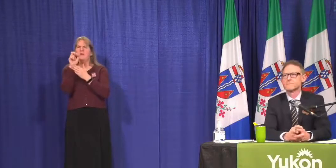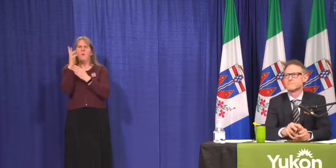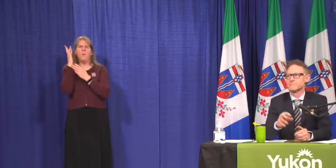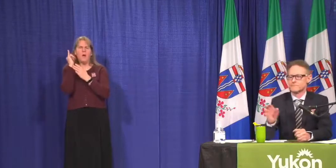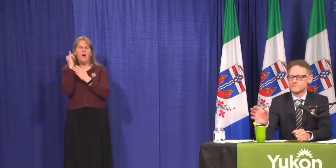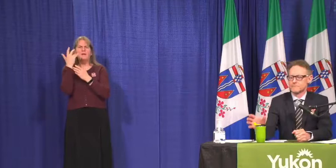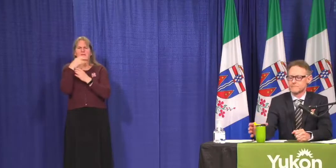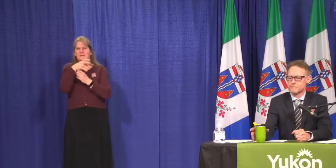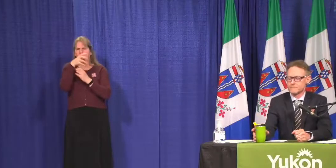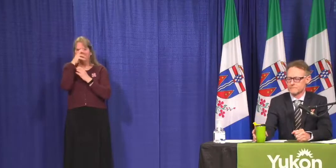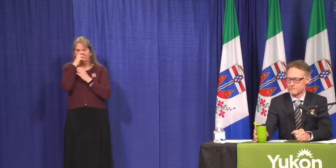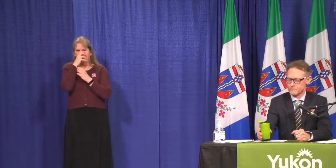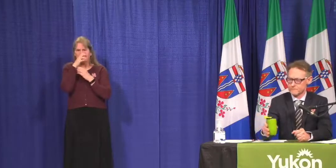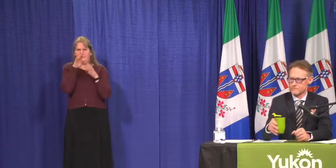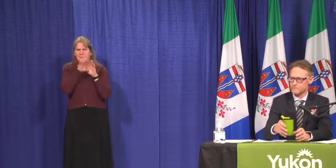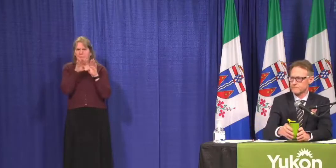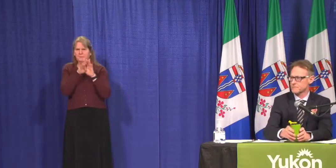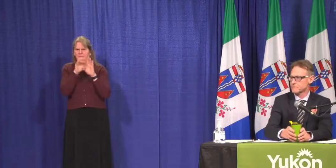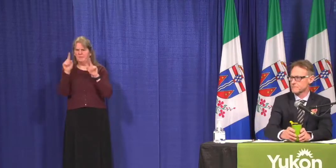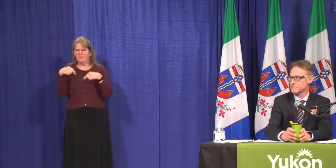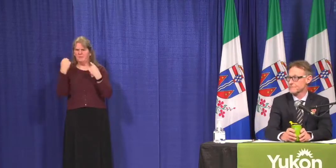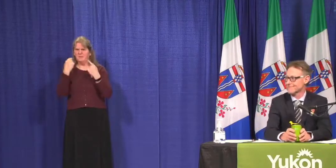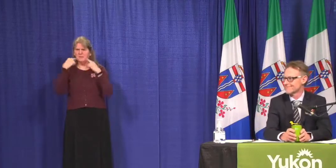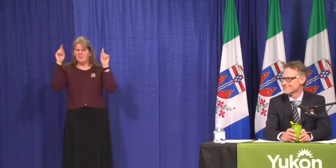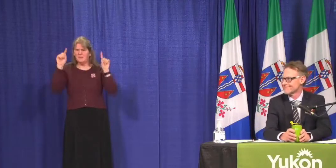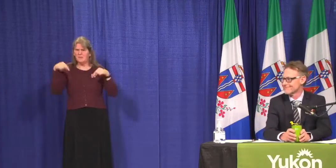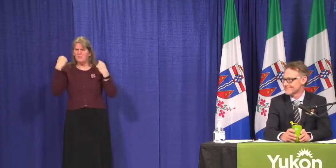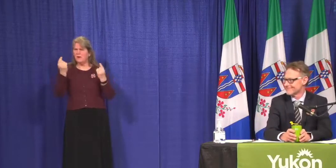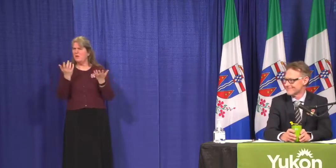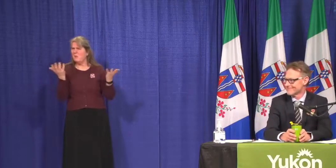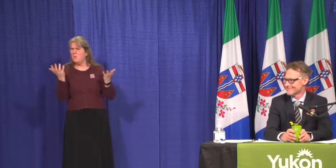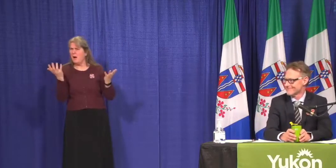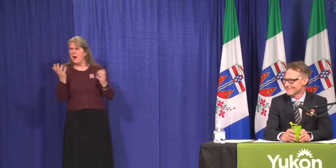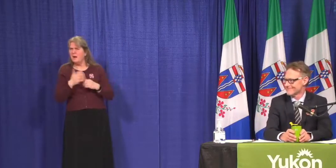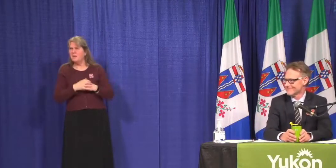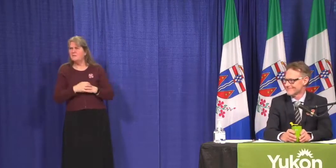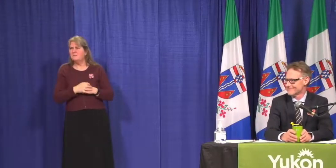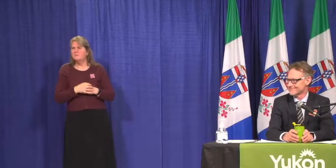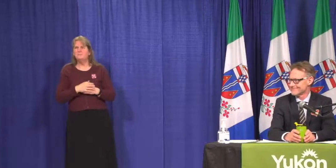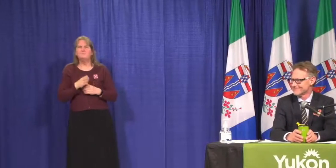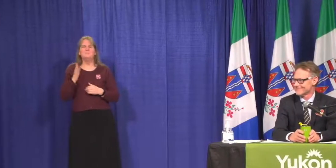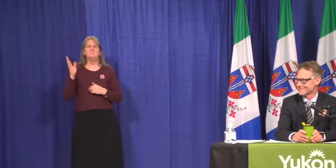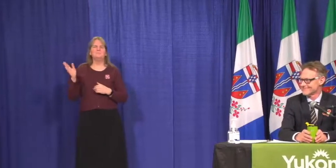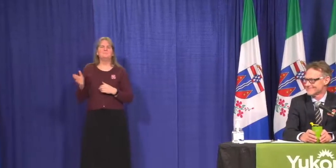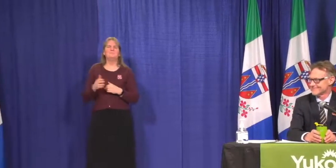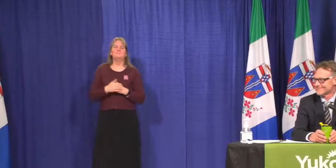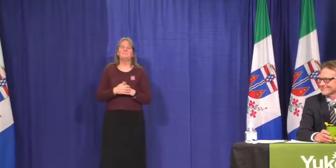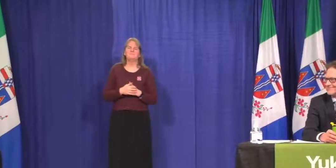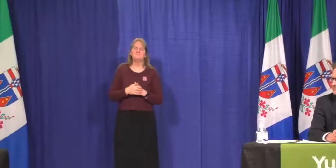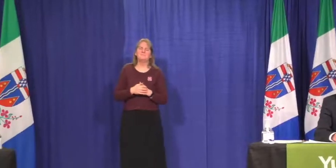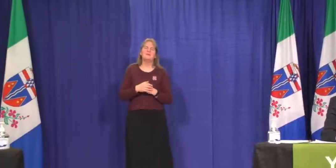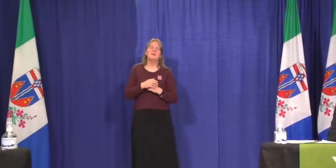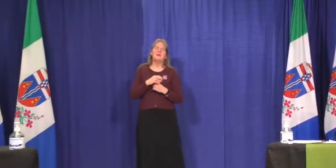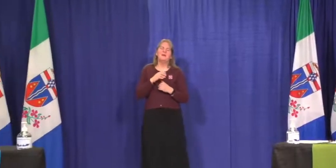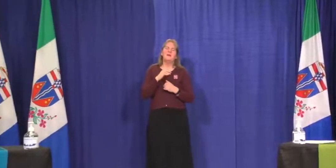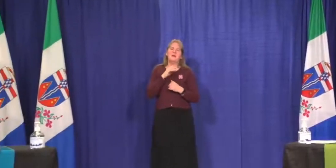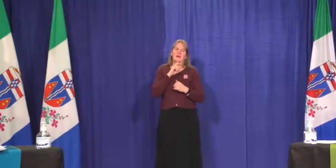well? I'm sure Doctor Hanley will have lots to say.